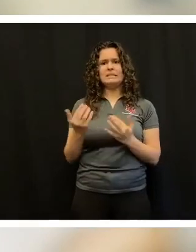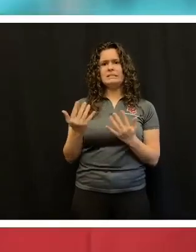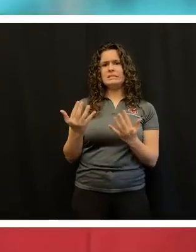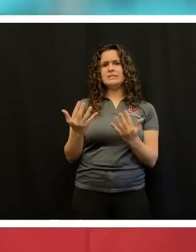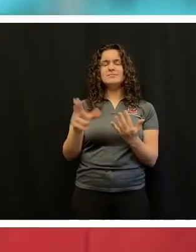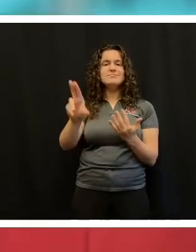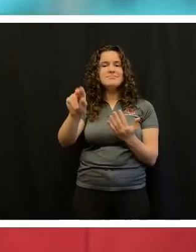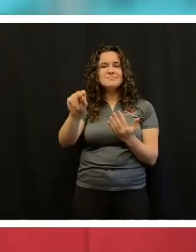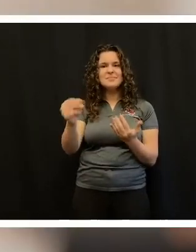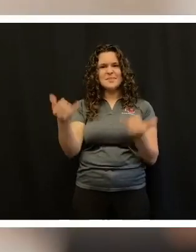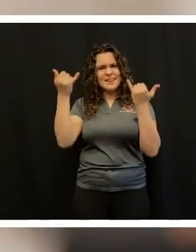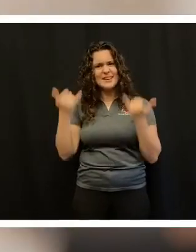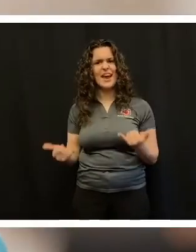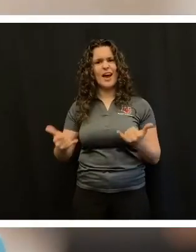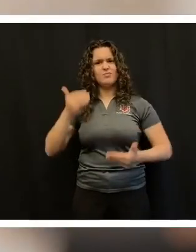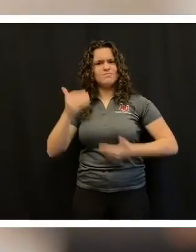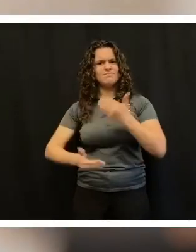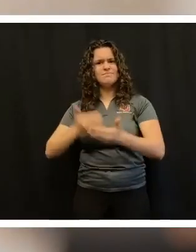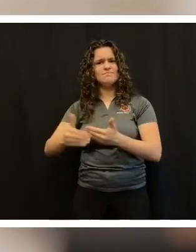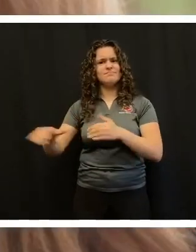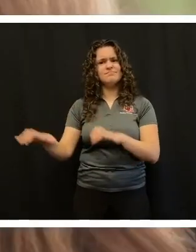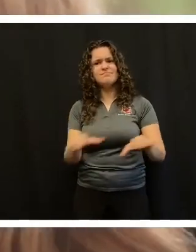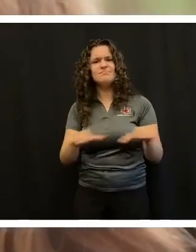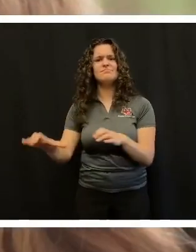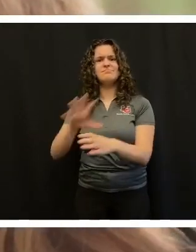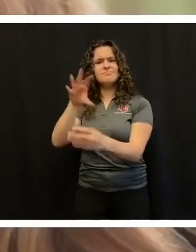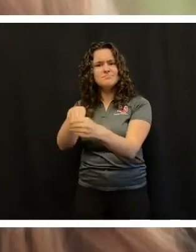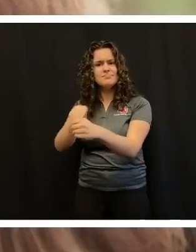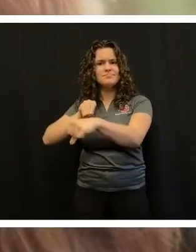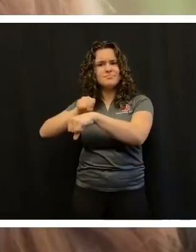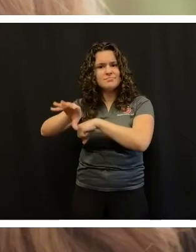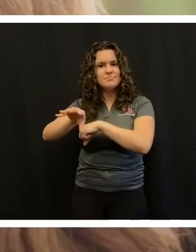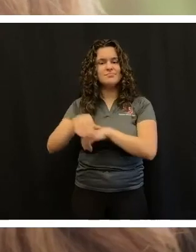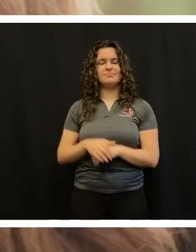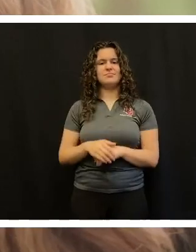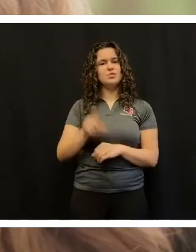Our moment is now. Make the most of it at Lamar University.